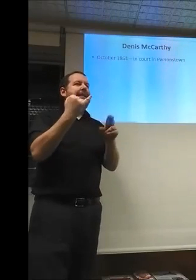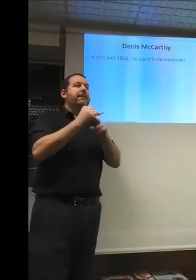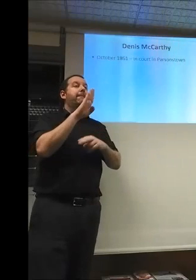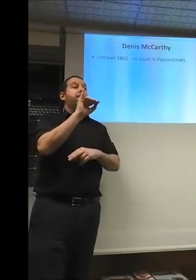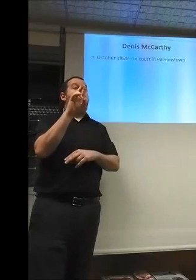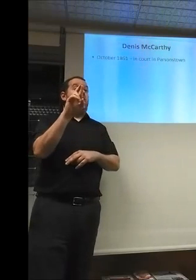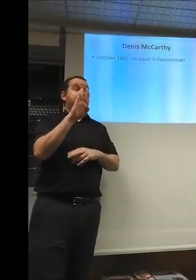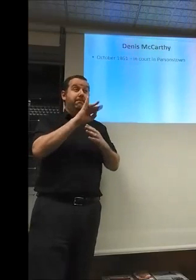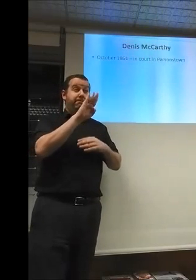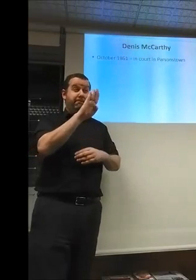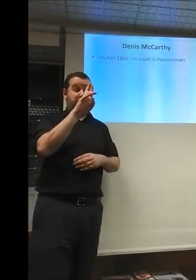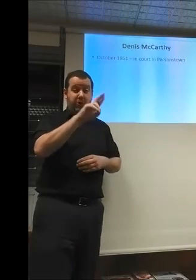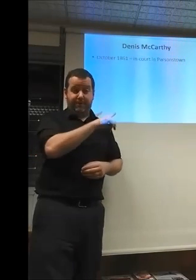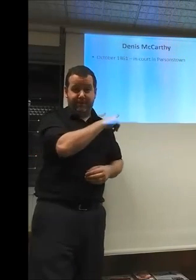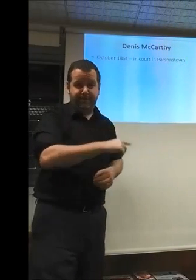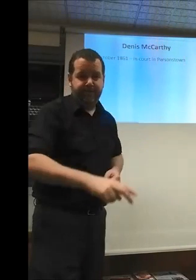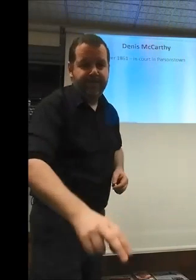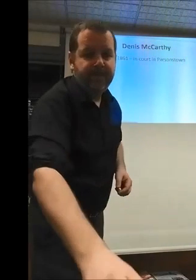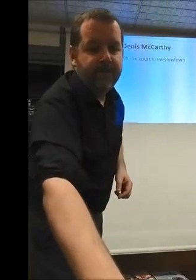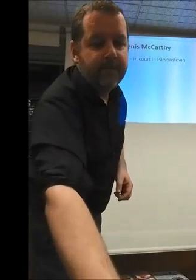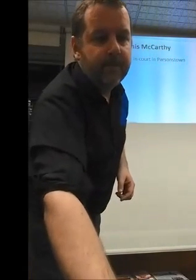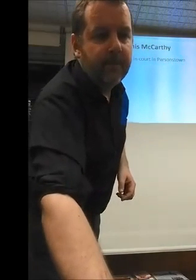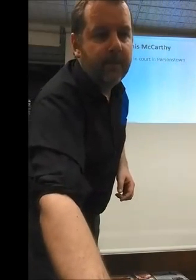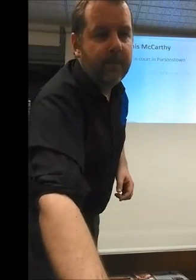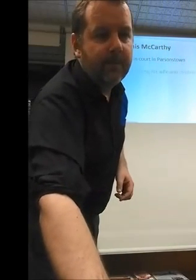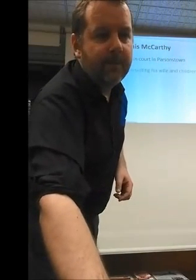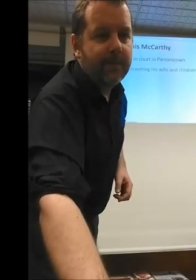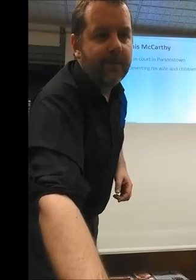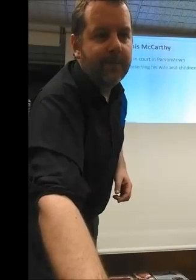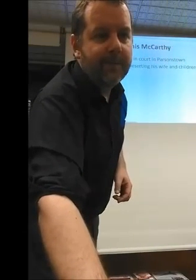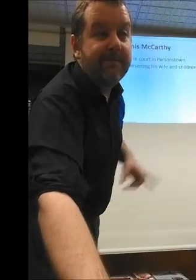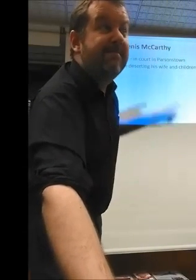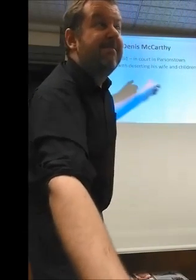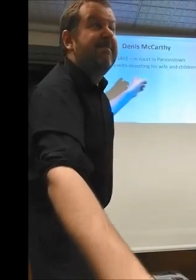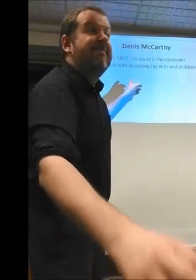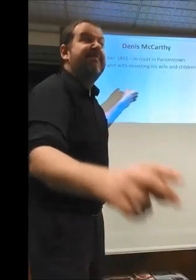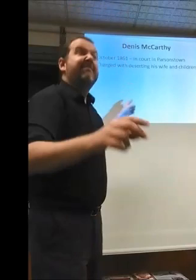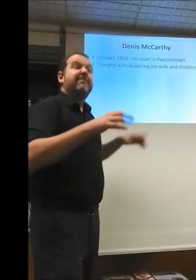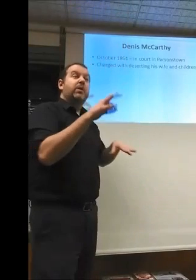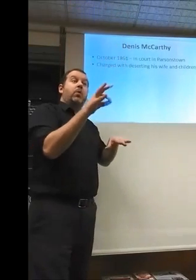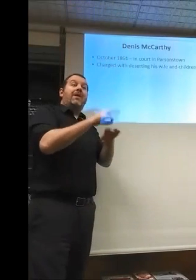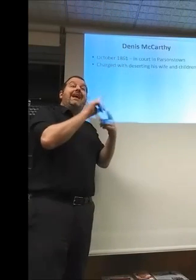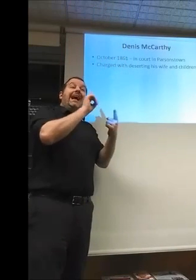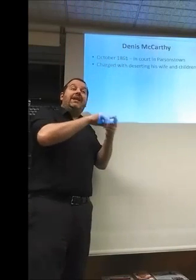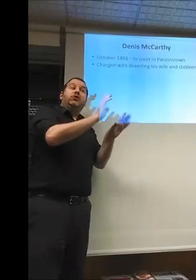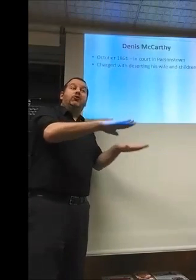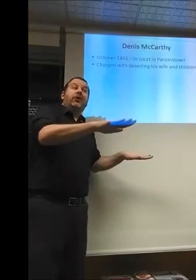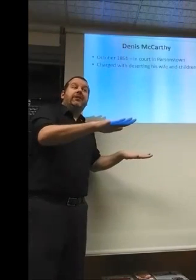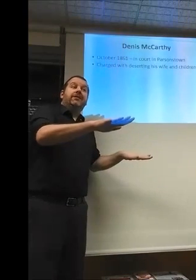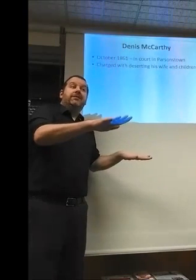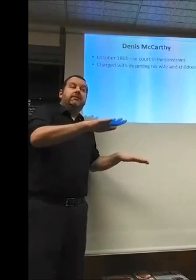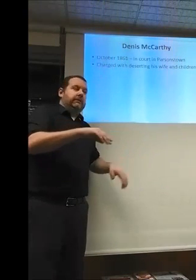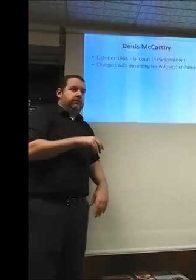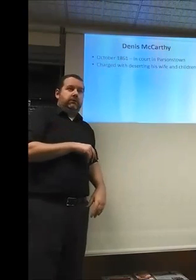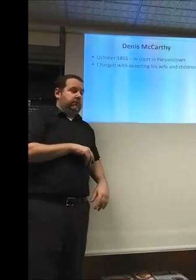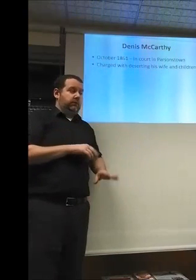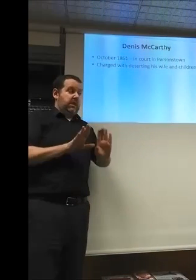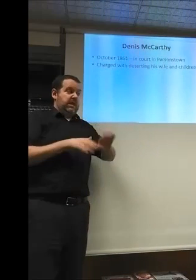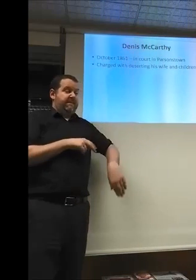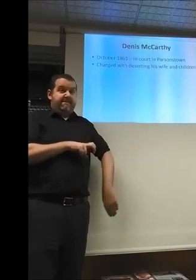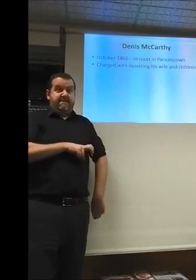And also for disorderly conduct, there were another two accused of that.